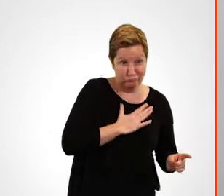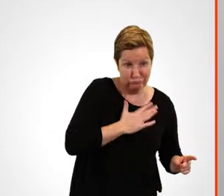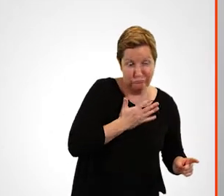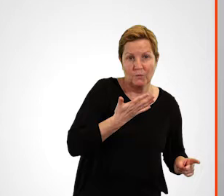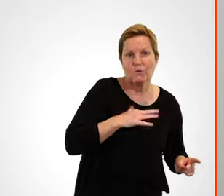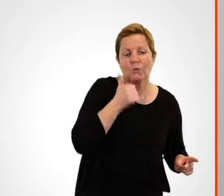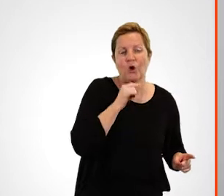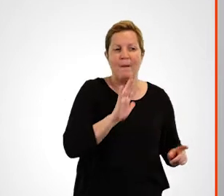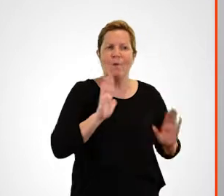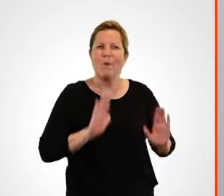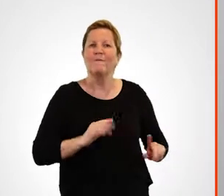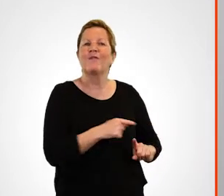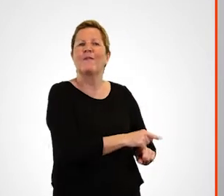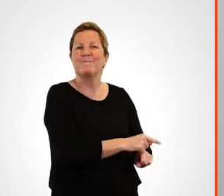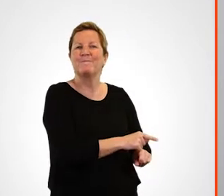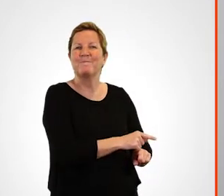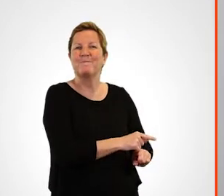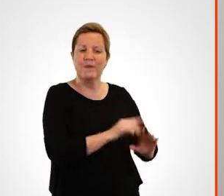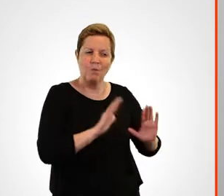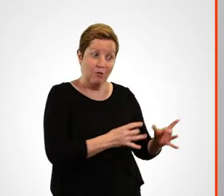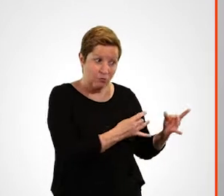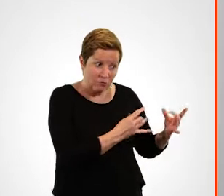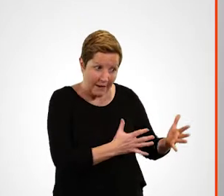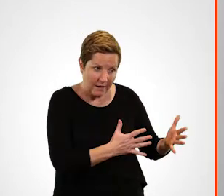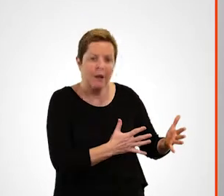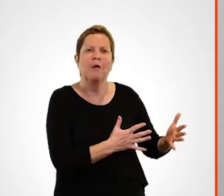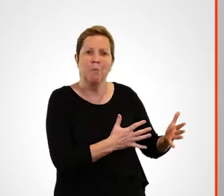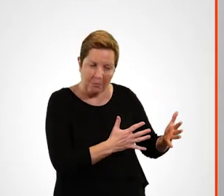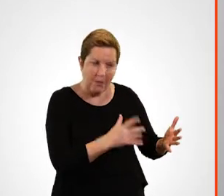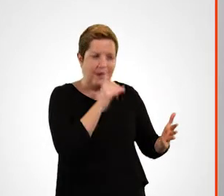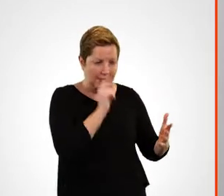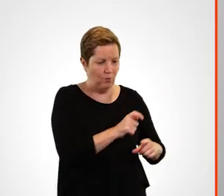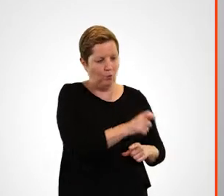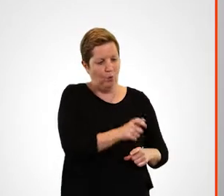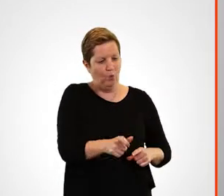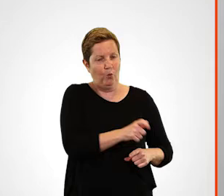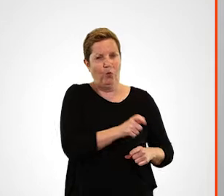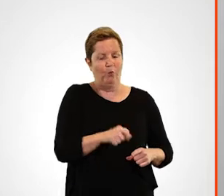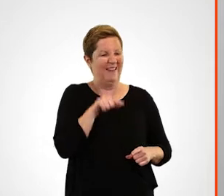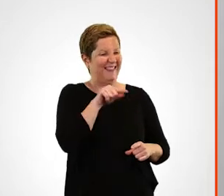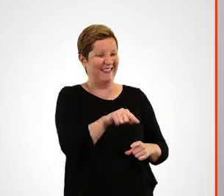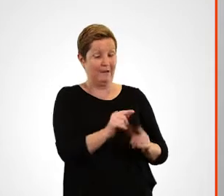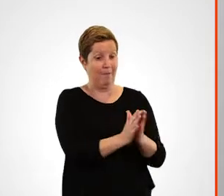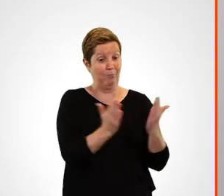but until the child shows you they're ready, it's better to use it as a conversation tool